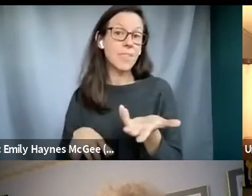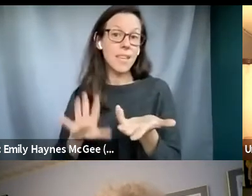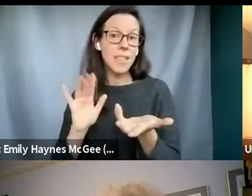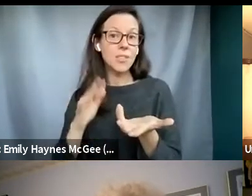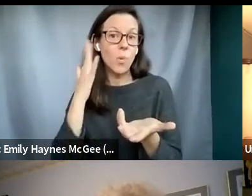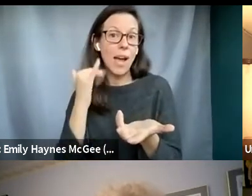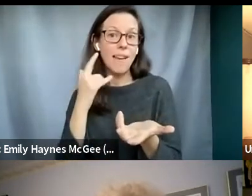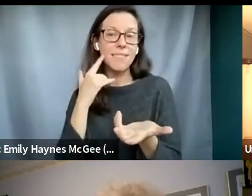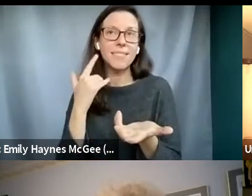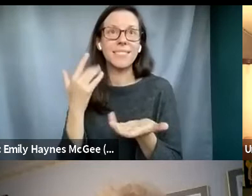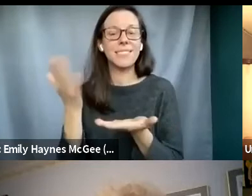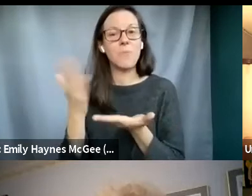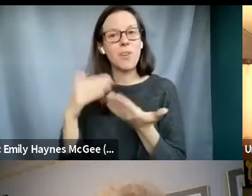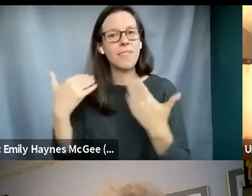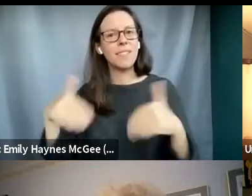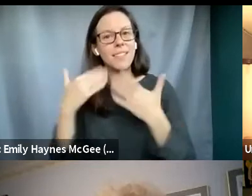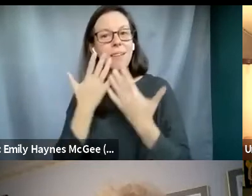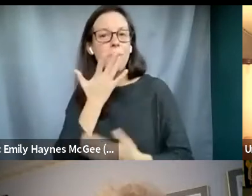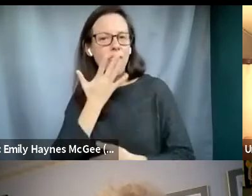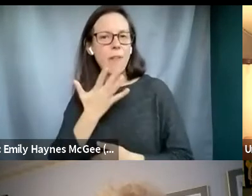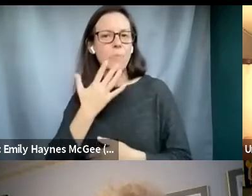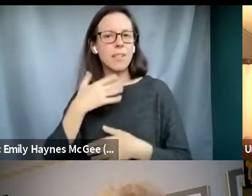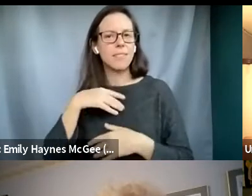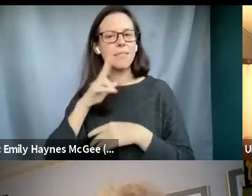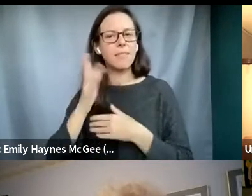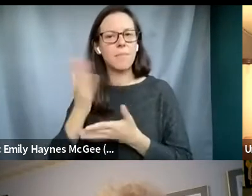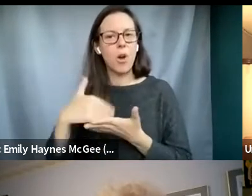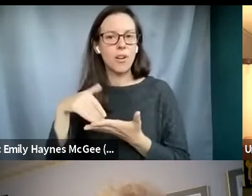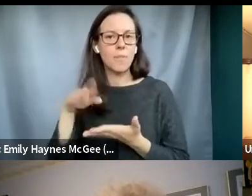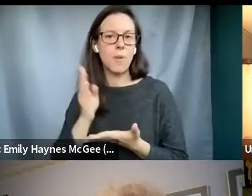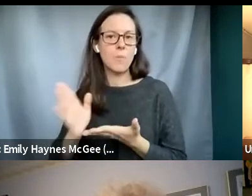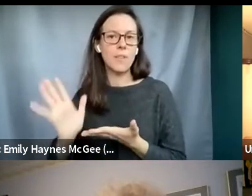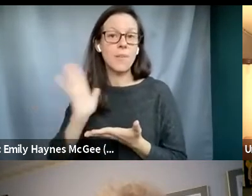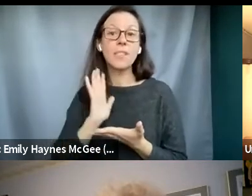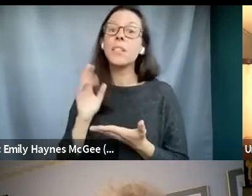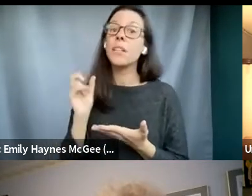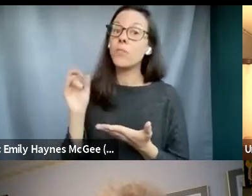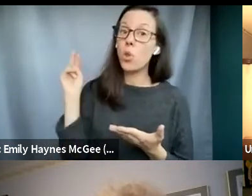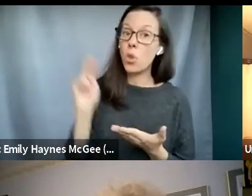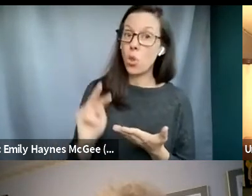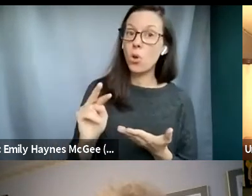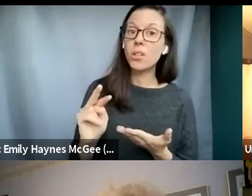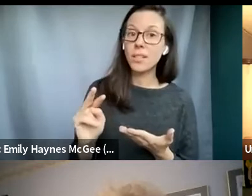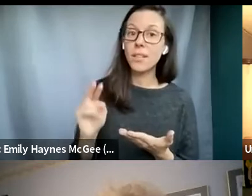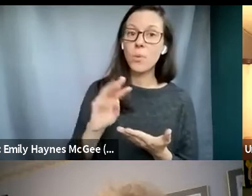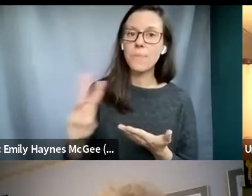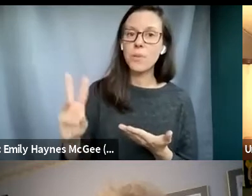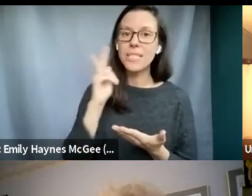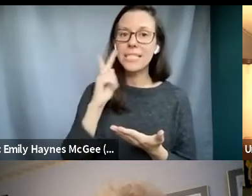part of Baltimore this the past. And so also if you want to look on the website at past applicants and just see who has been,